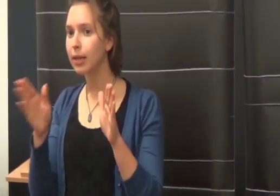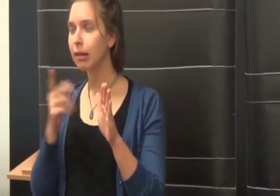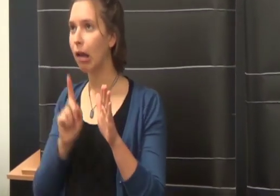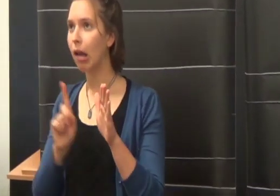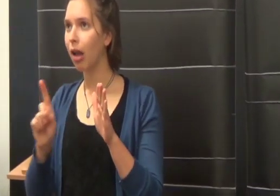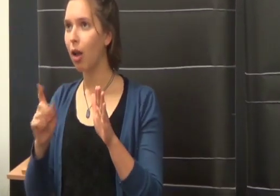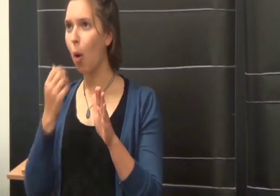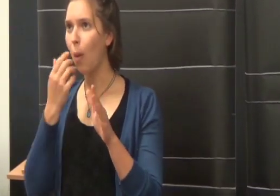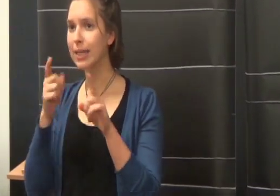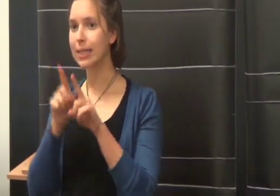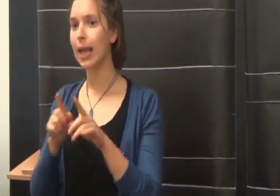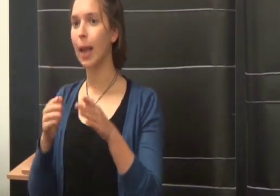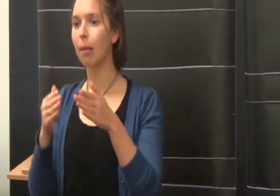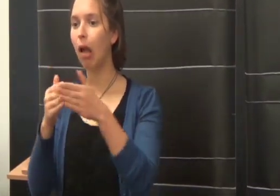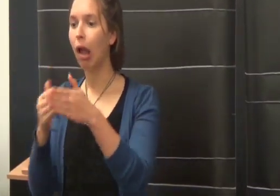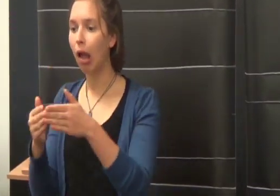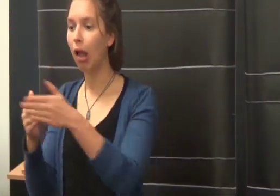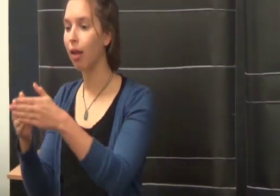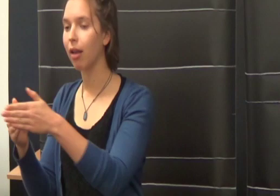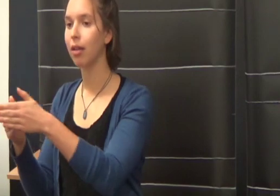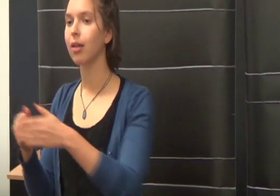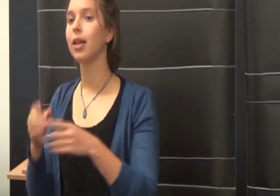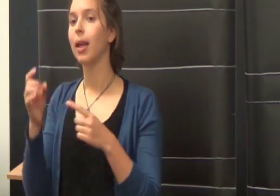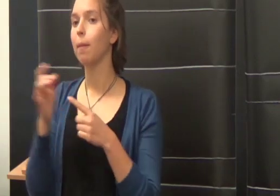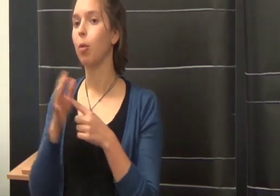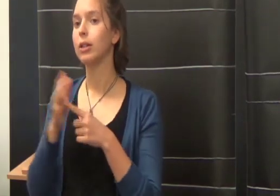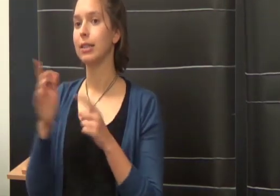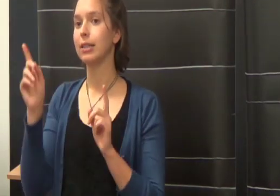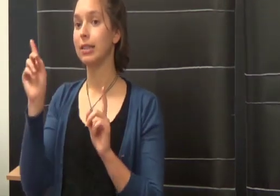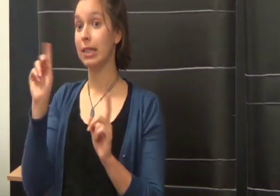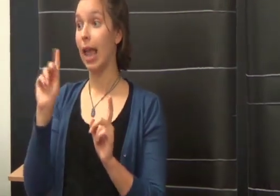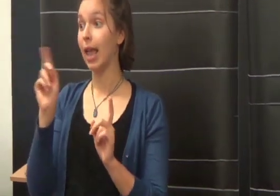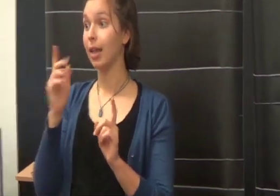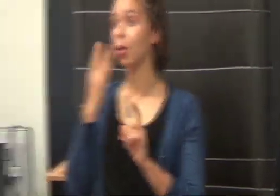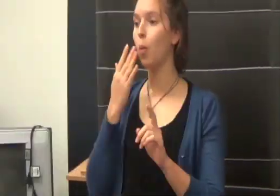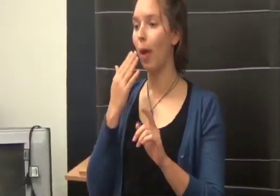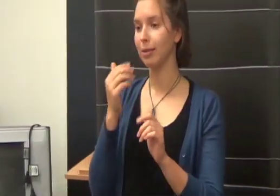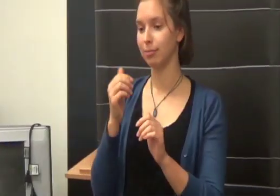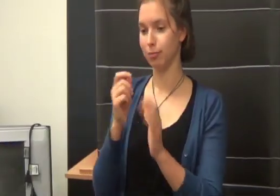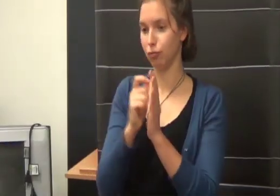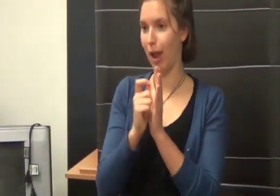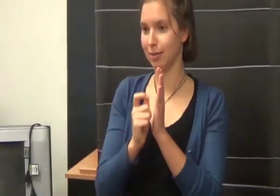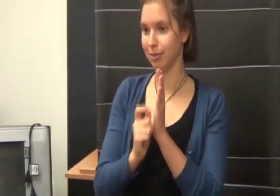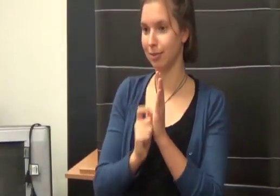Adrienne: We're talking about some issues of being out in public and facing the same repeated barrier. It's important today when we make our communication profiles if there are things that you can